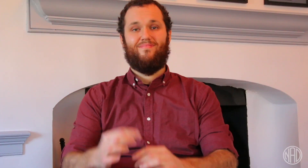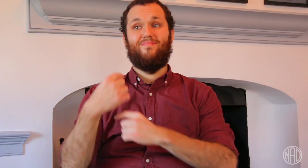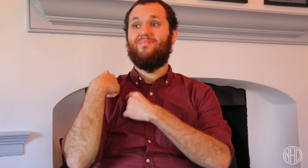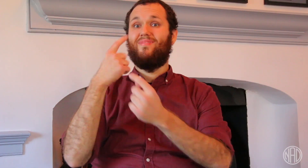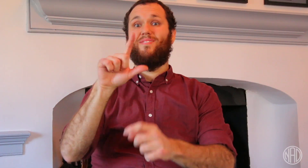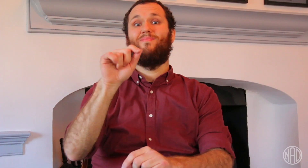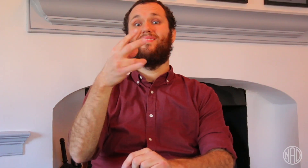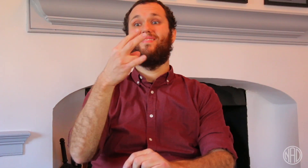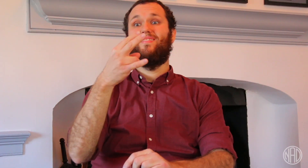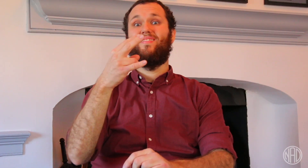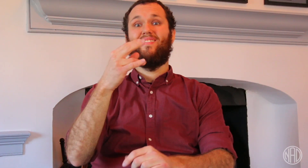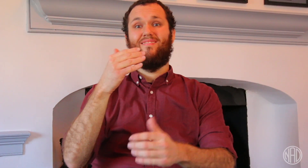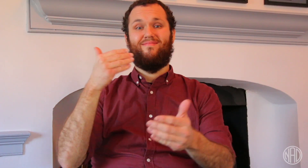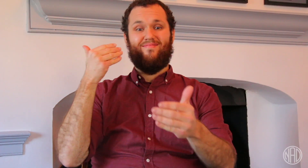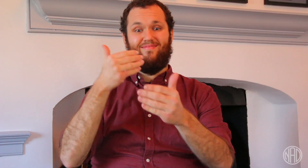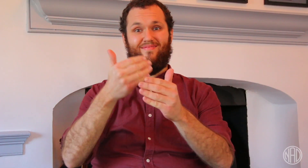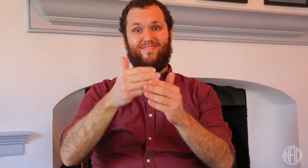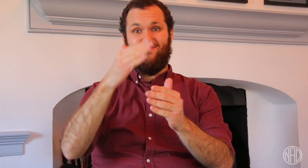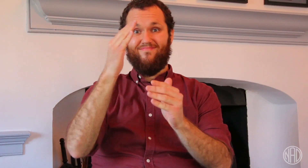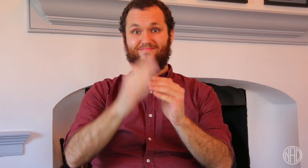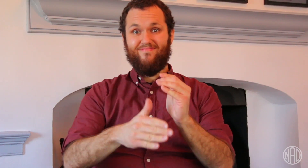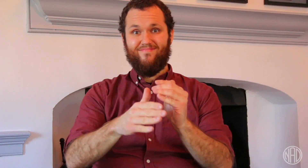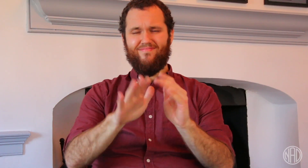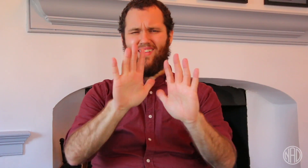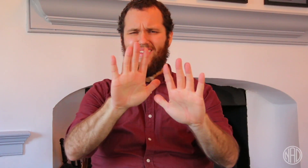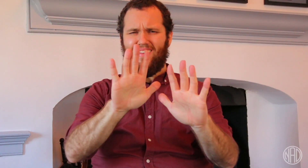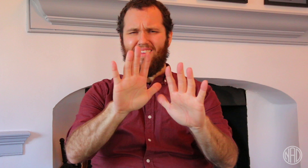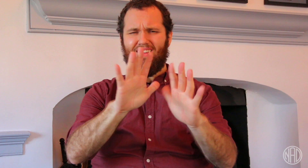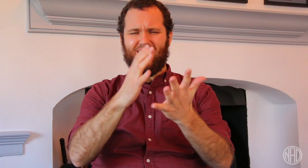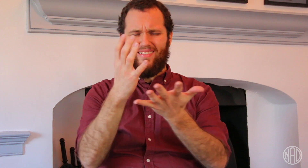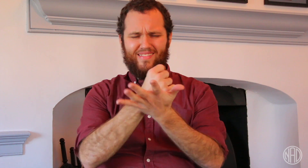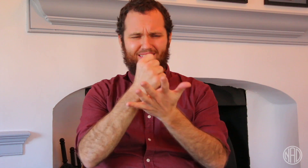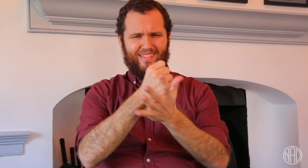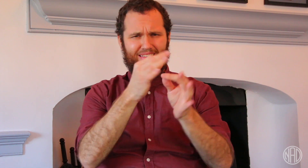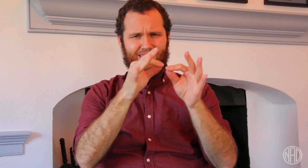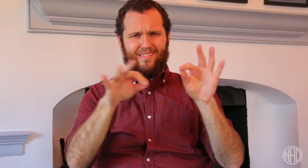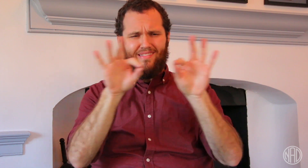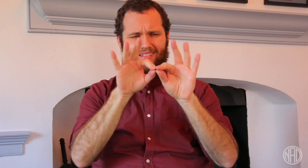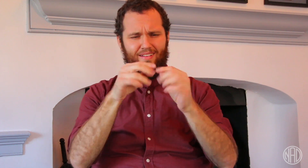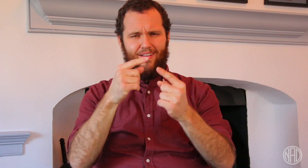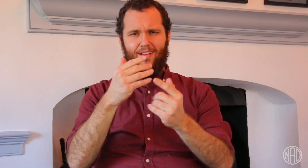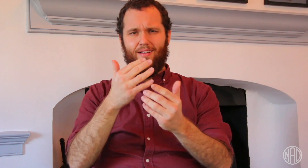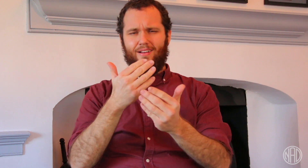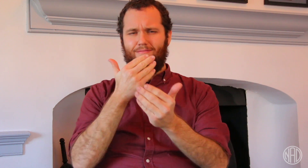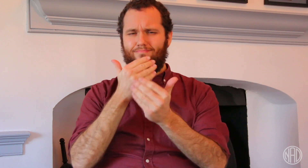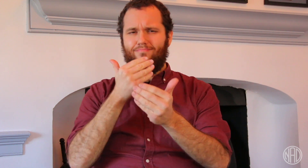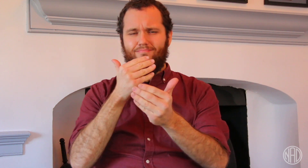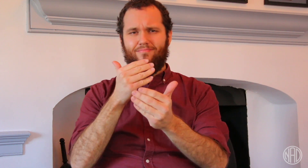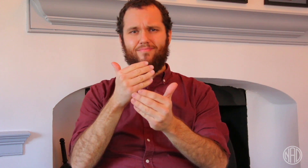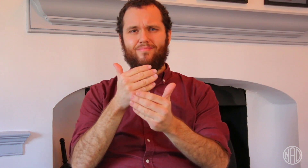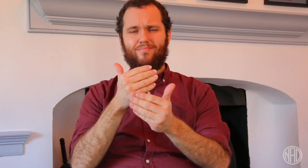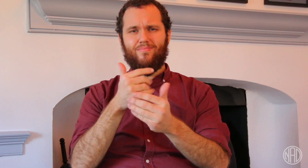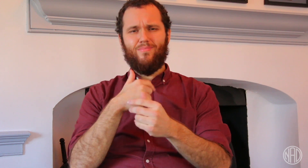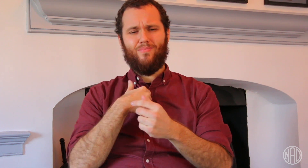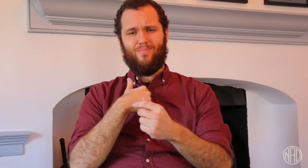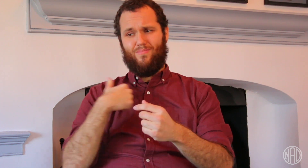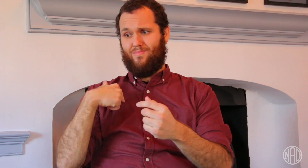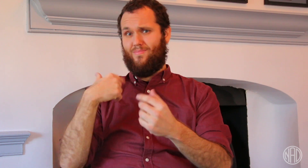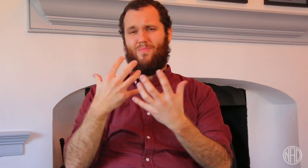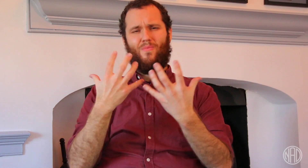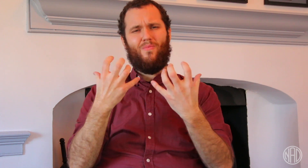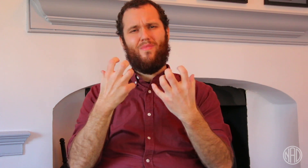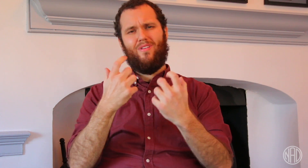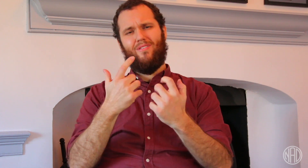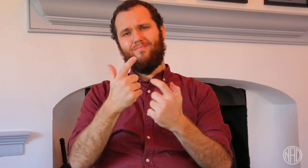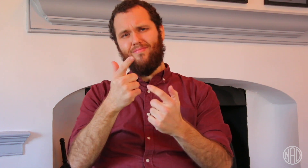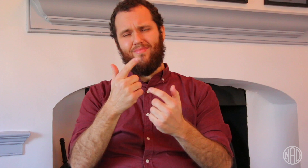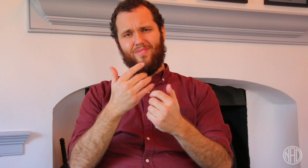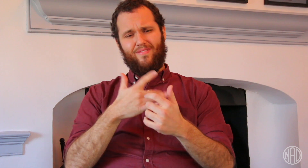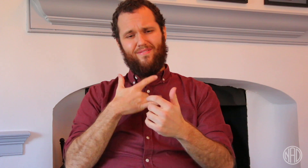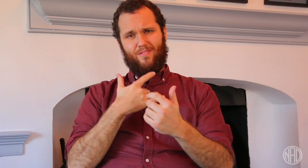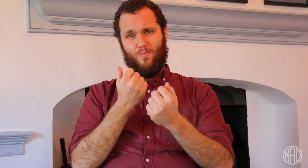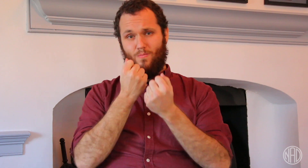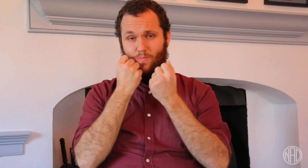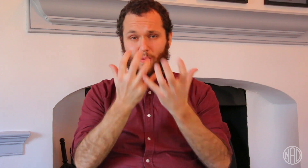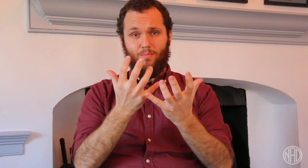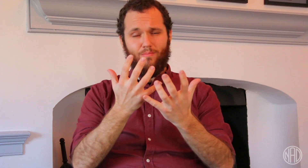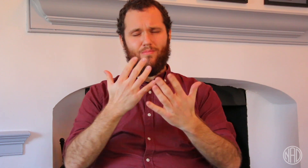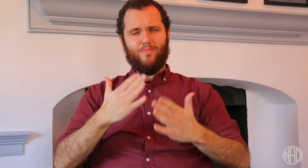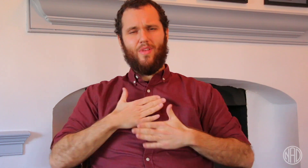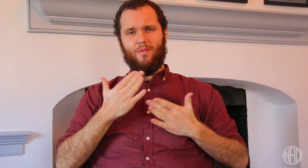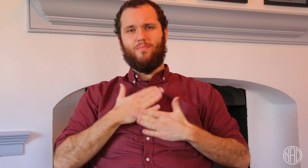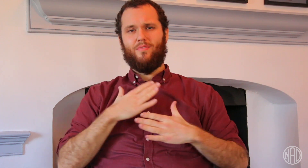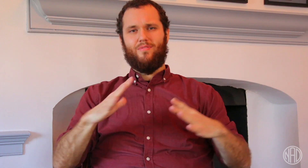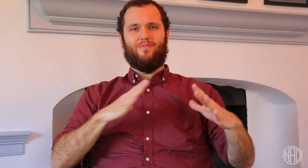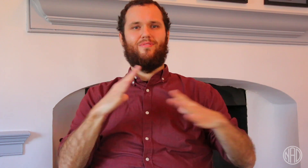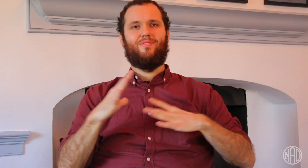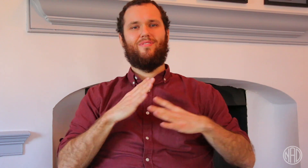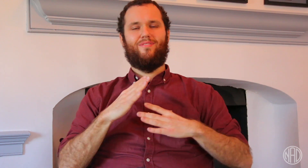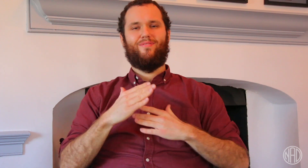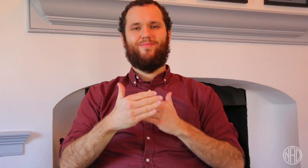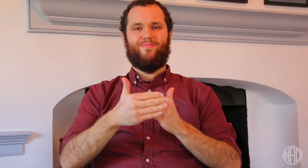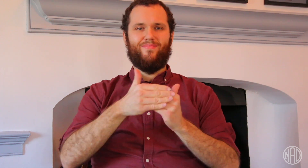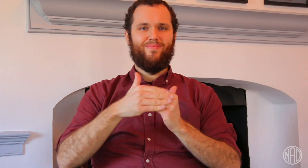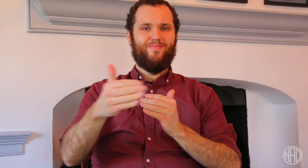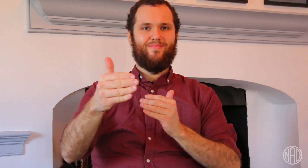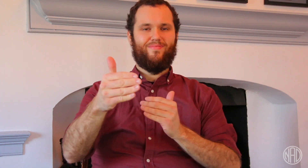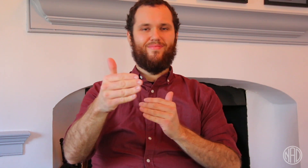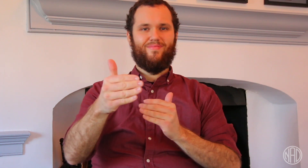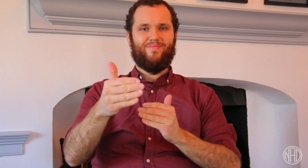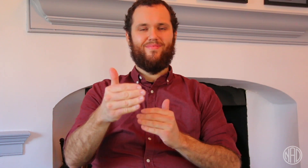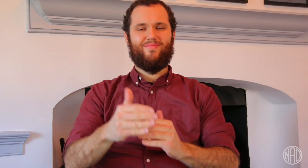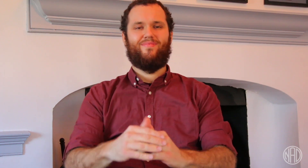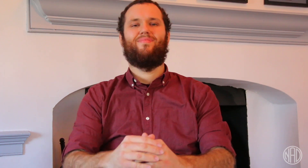At the close of another year we gratefully pause to wish you a warm and happy Holiday Season.